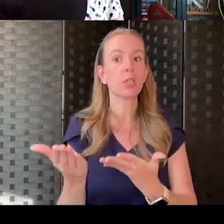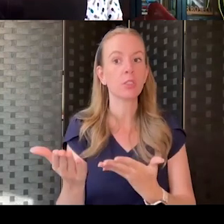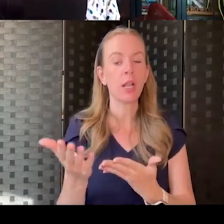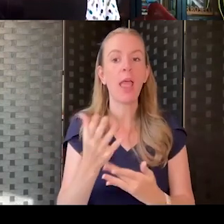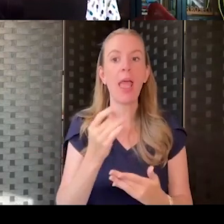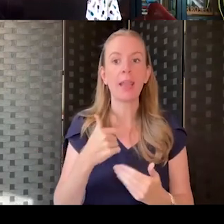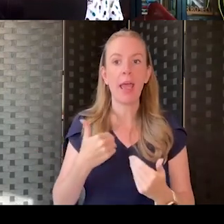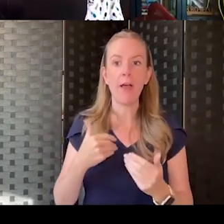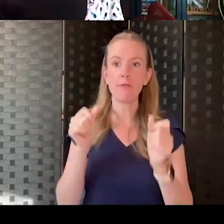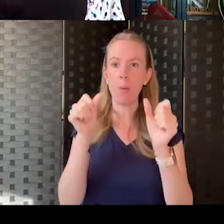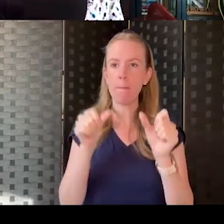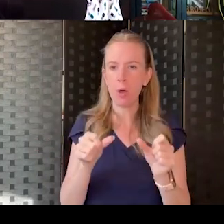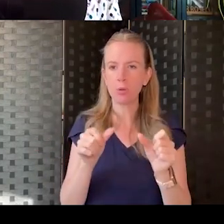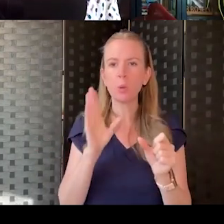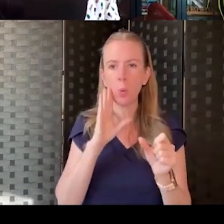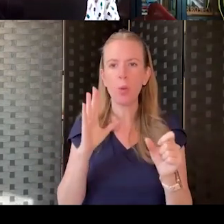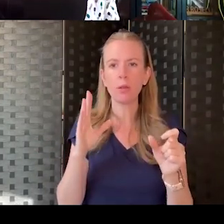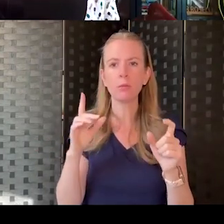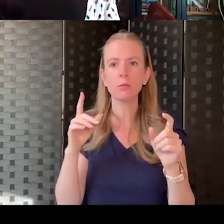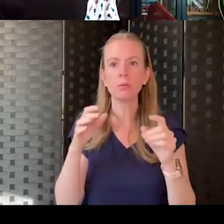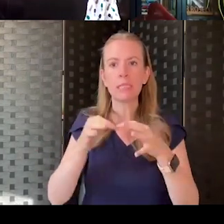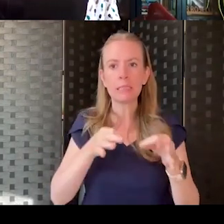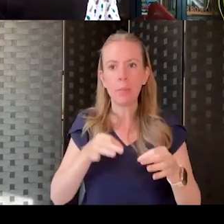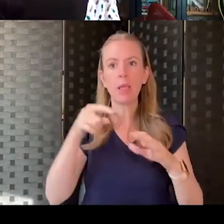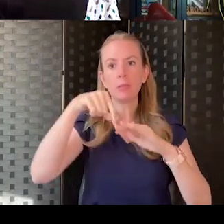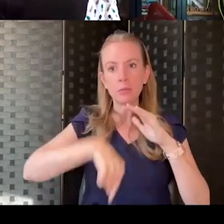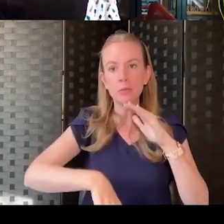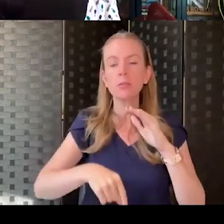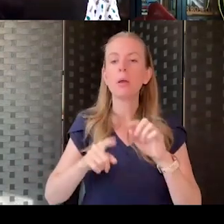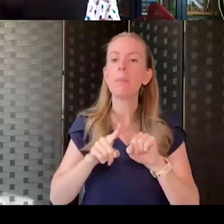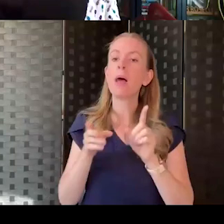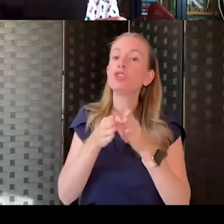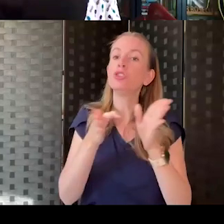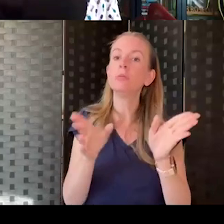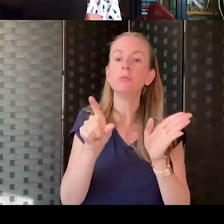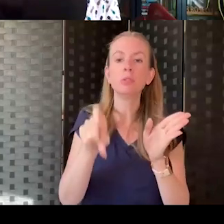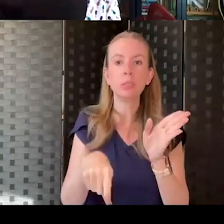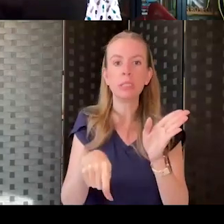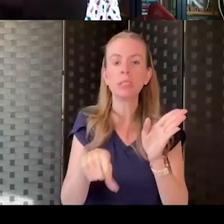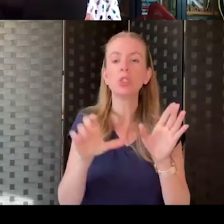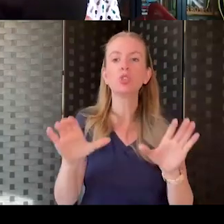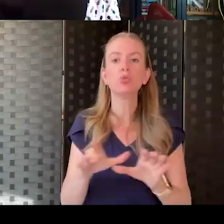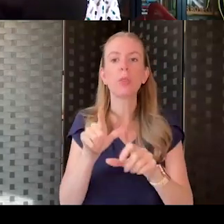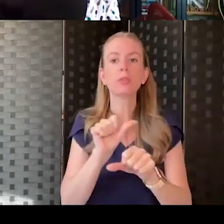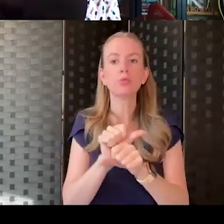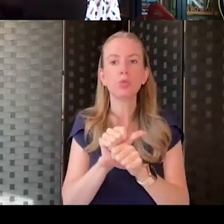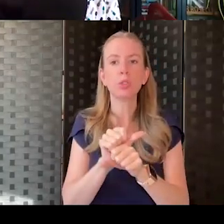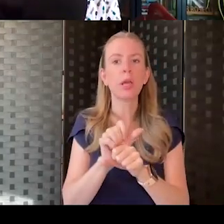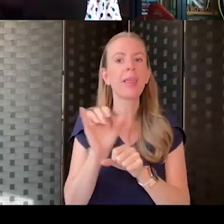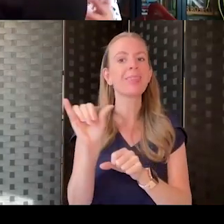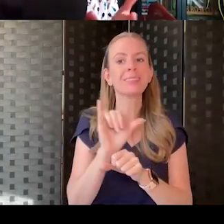a post going into far more detail on it. Broadly, you need to do this work all in the same control,